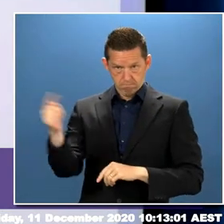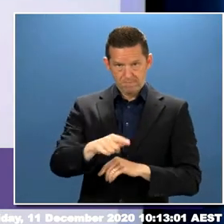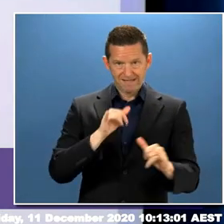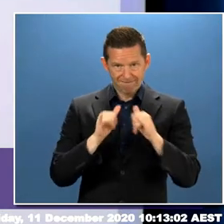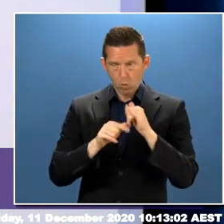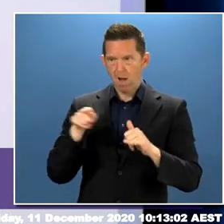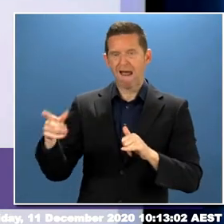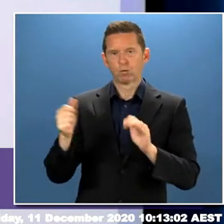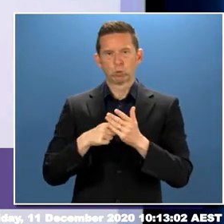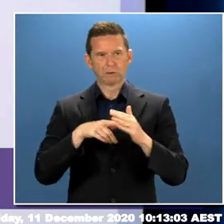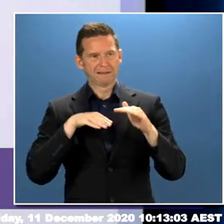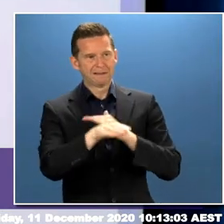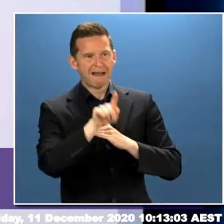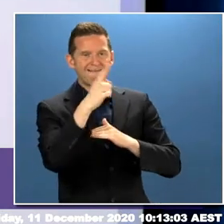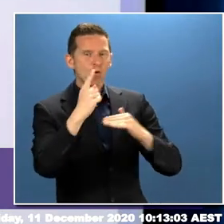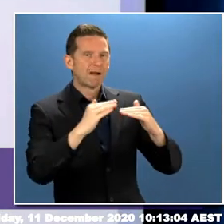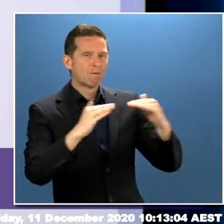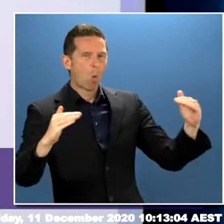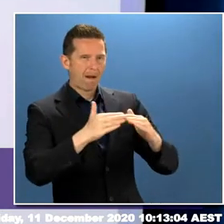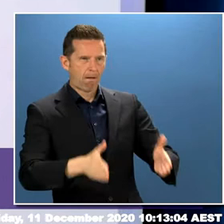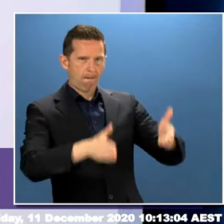floor to be able to get to an interview.